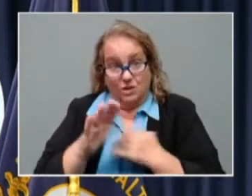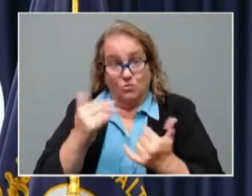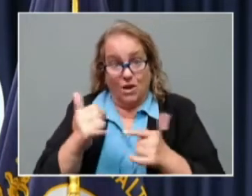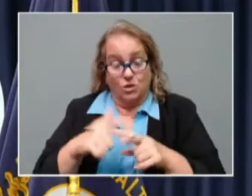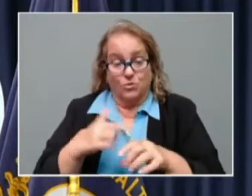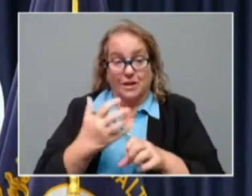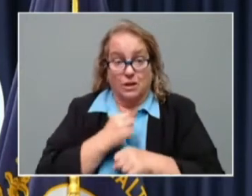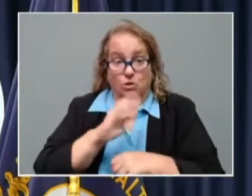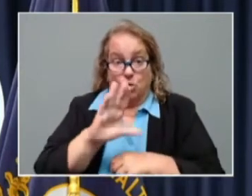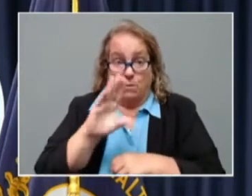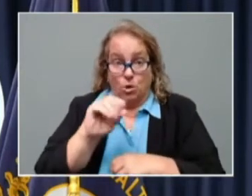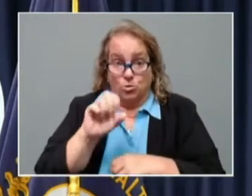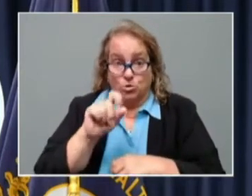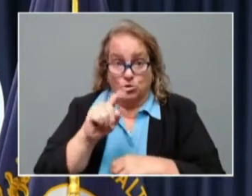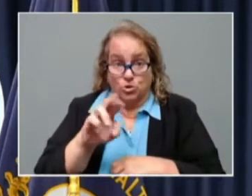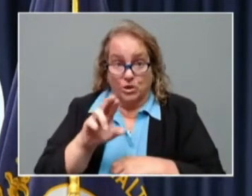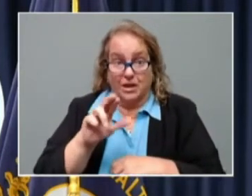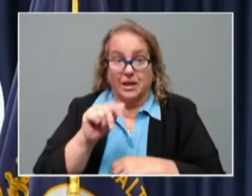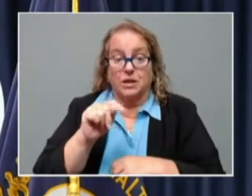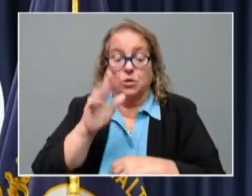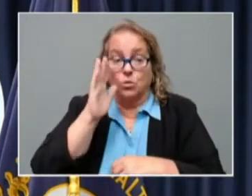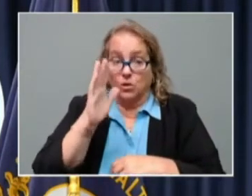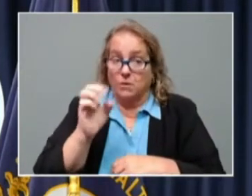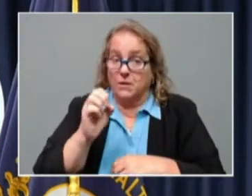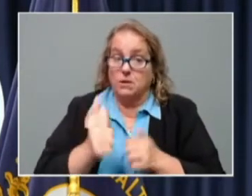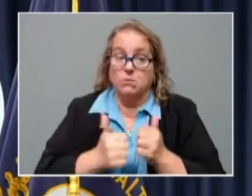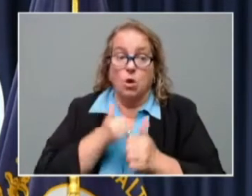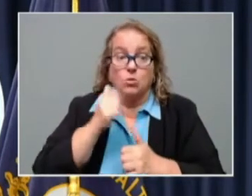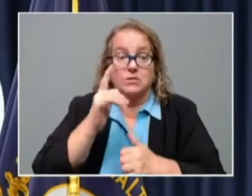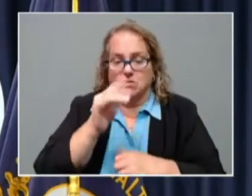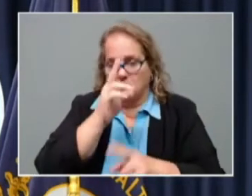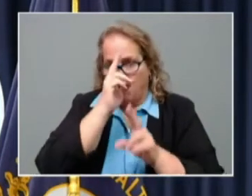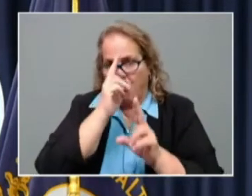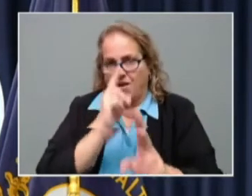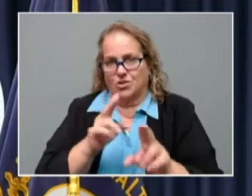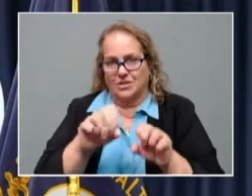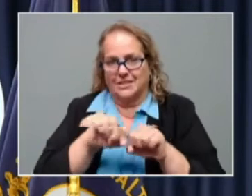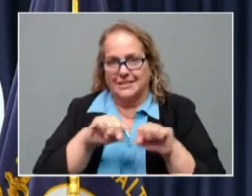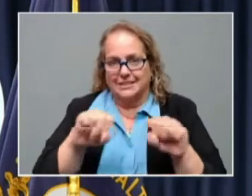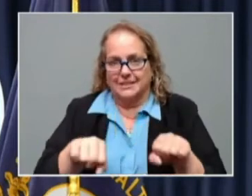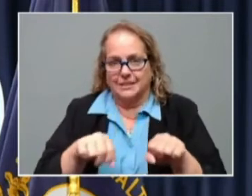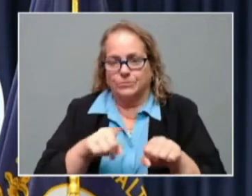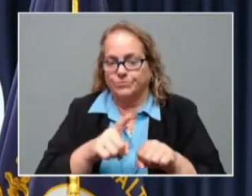gonna primarily be uh the honor system but they are going to be able to see